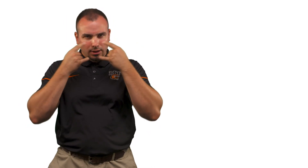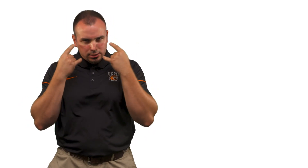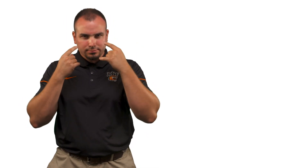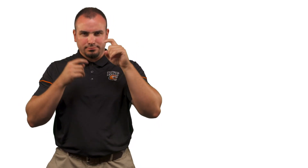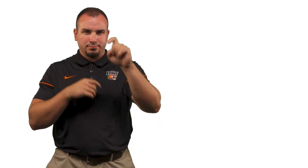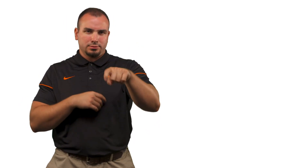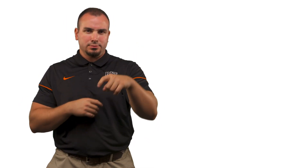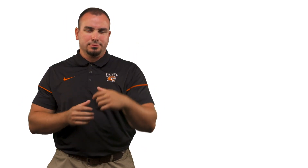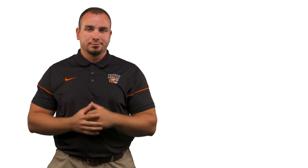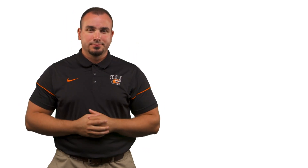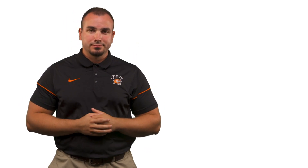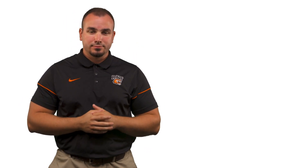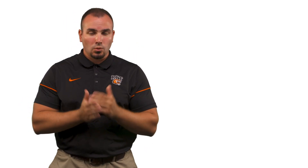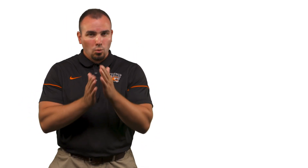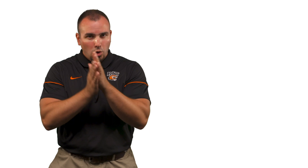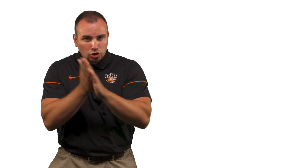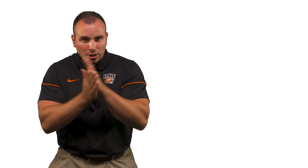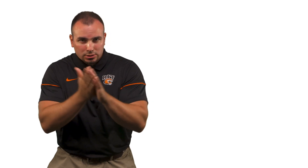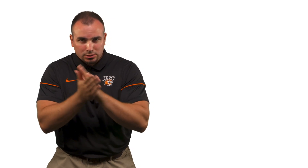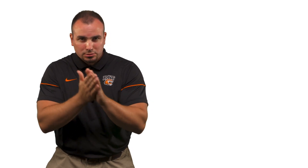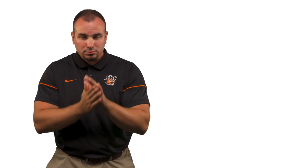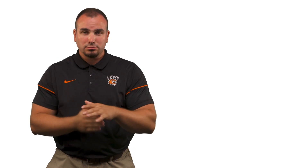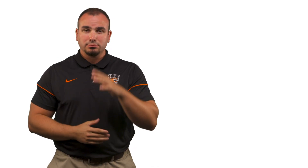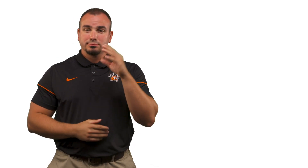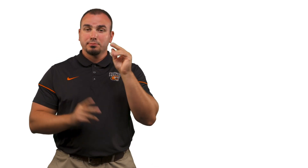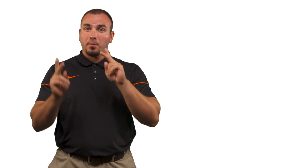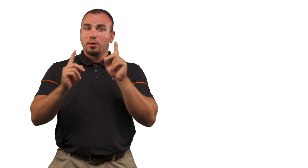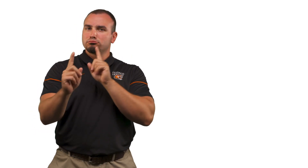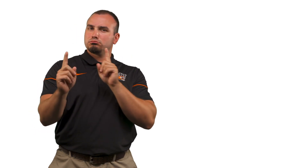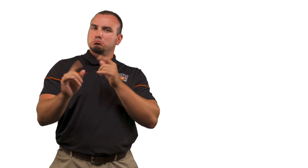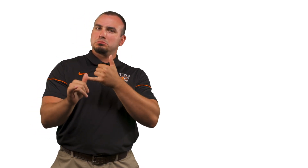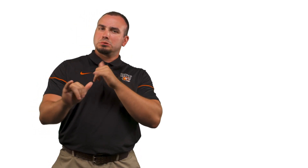Wear your mask. Wash your hands.